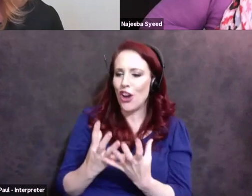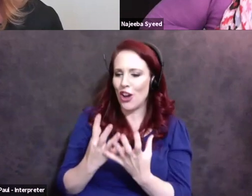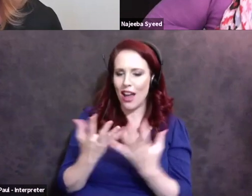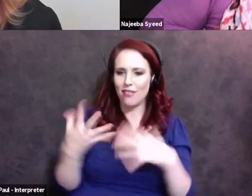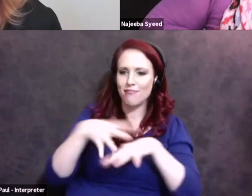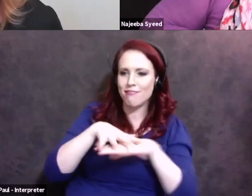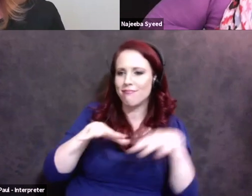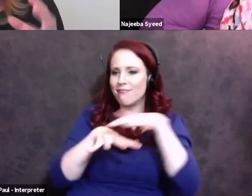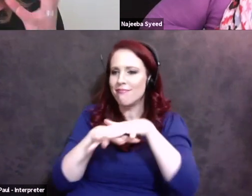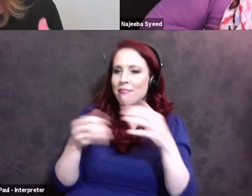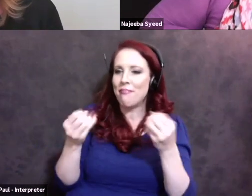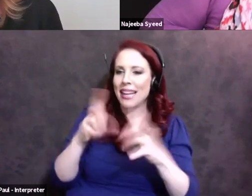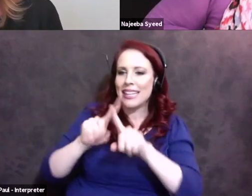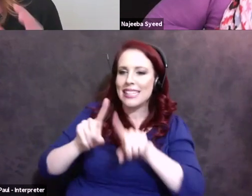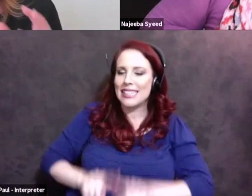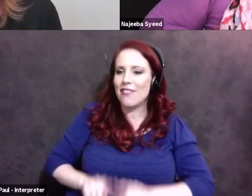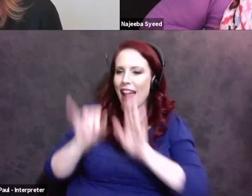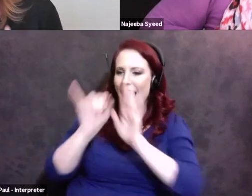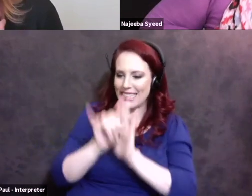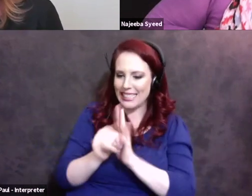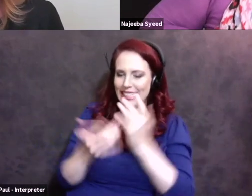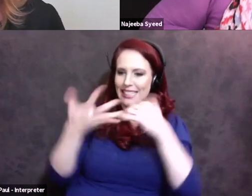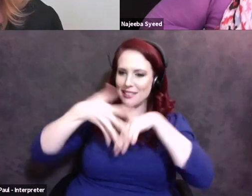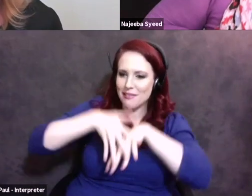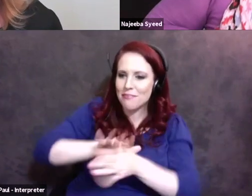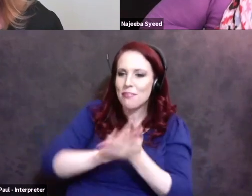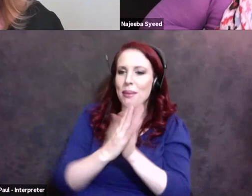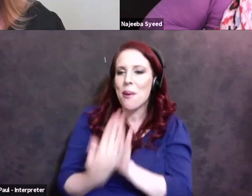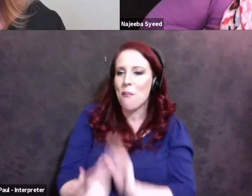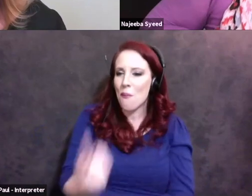have several identities that converge together to become one whole human.